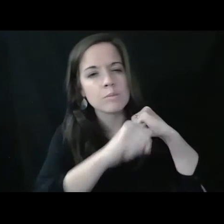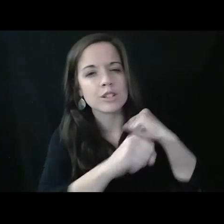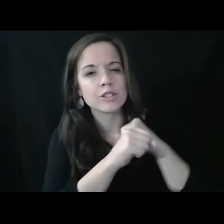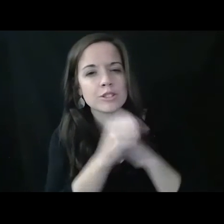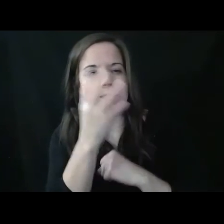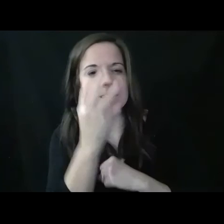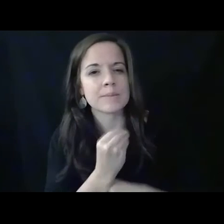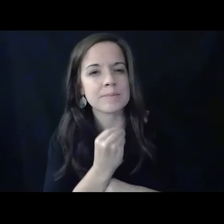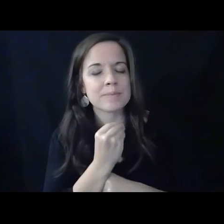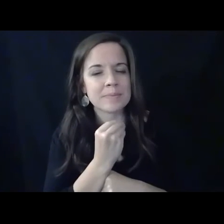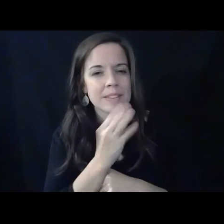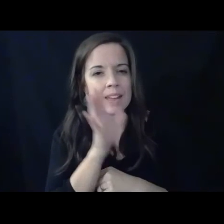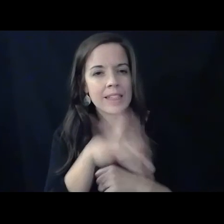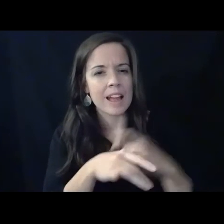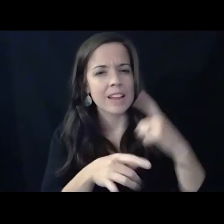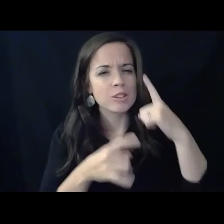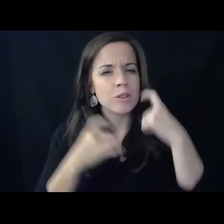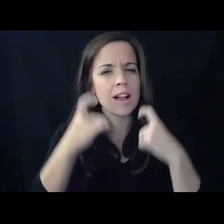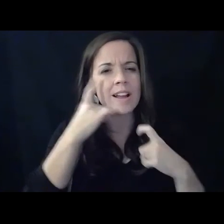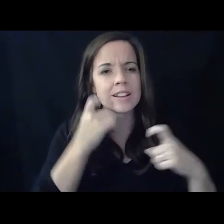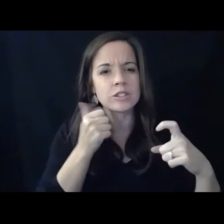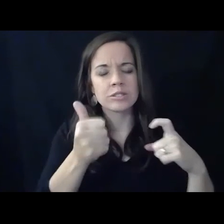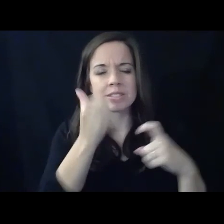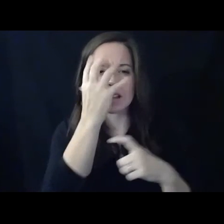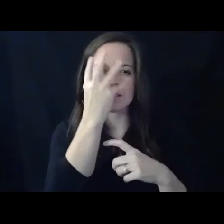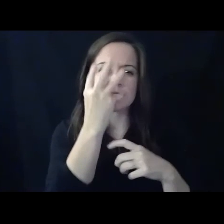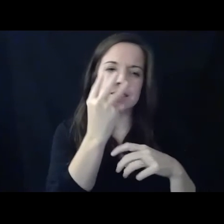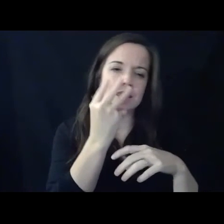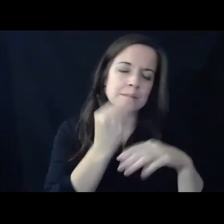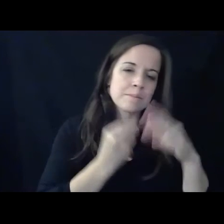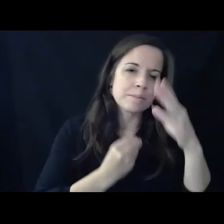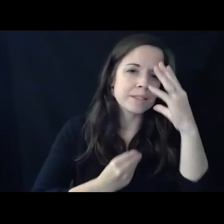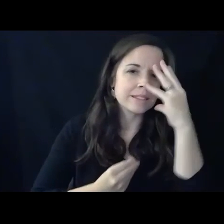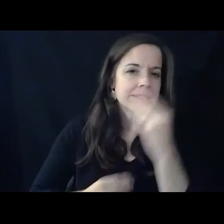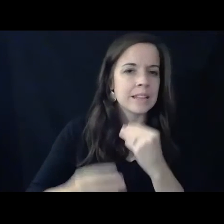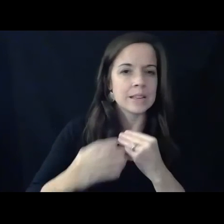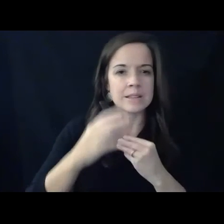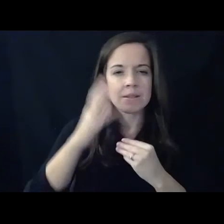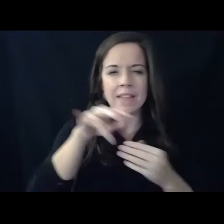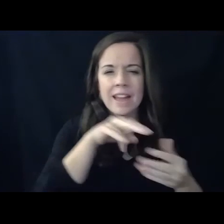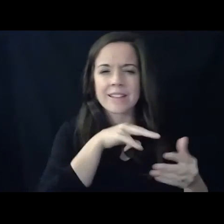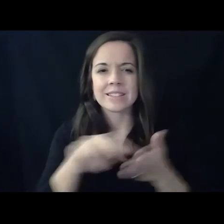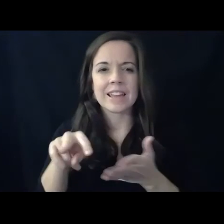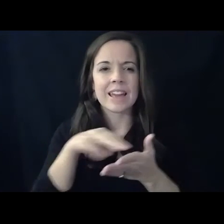that cried-yourself-to-sleep sleep that danced-at-midnight-with-your-coven sleep